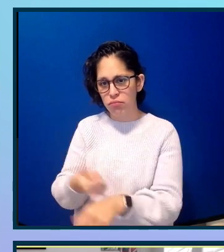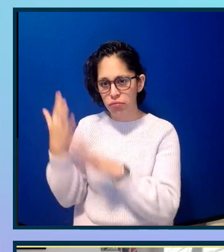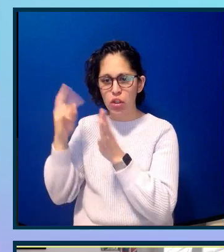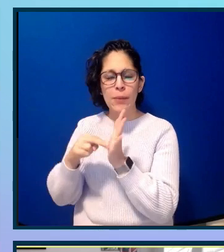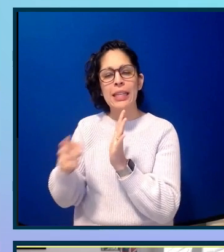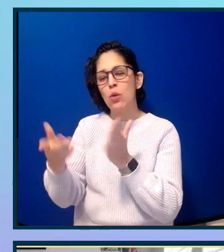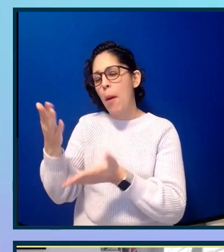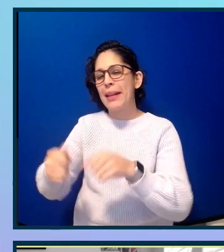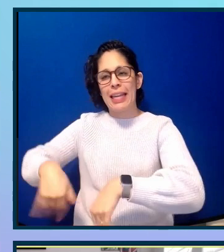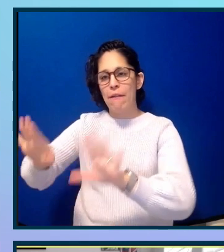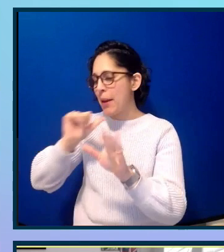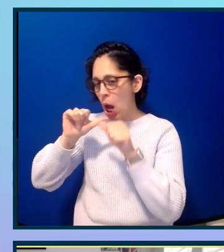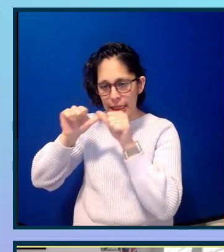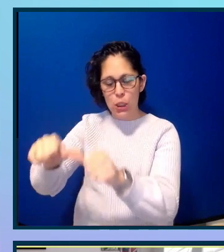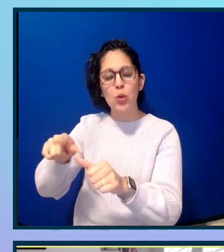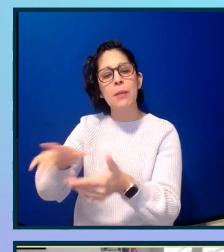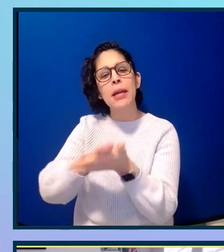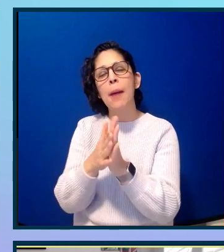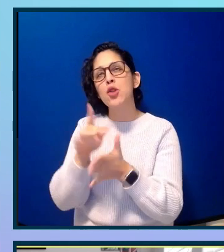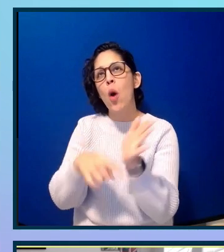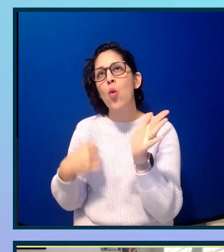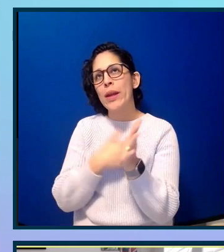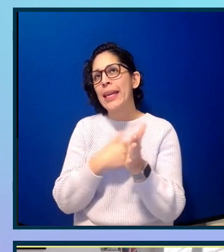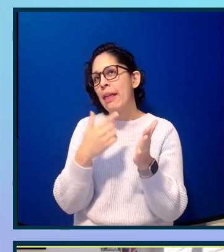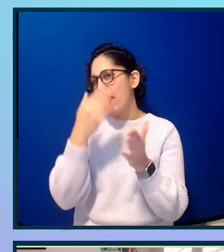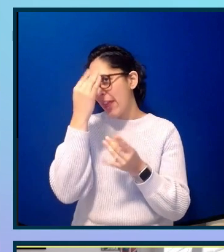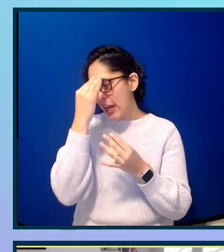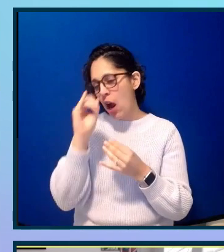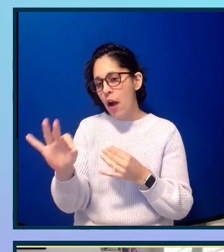And he becomes what we would think of as an invisible user,